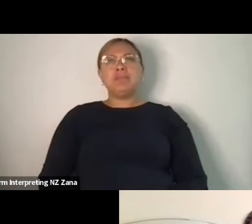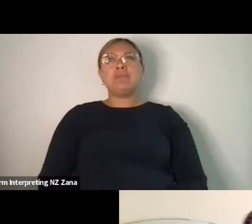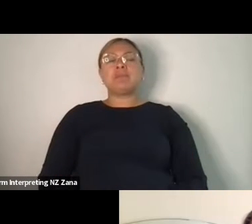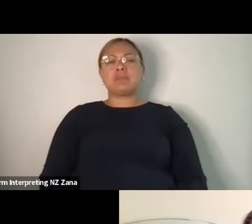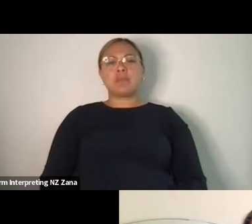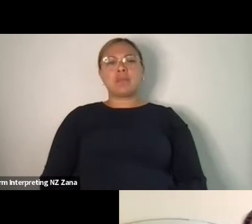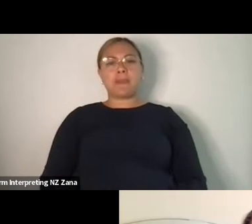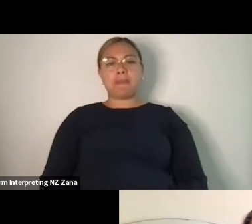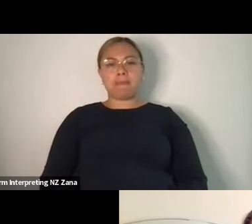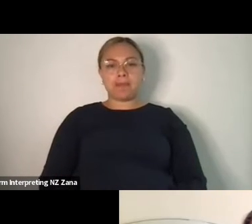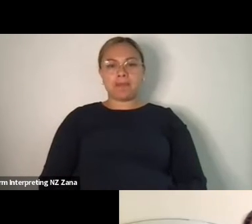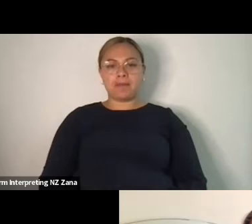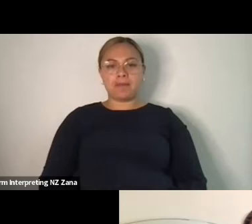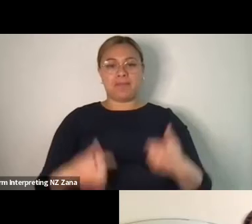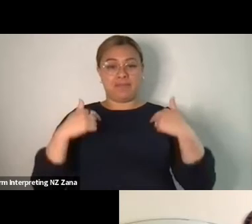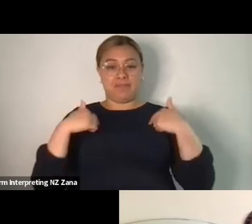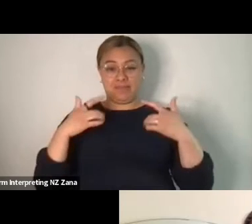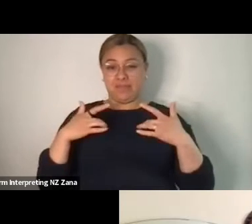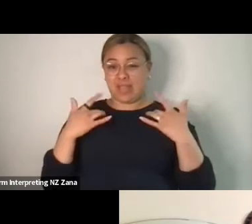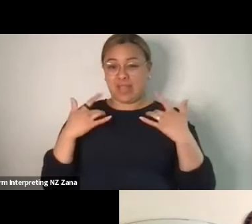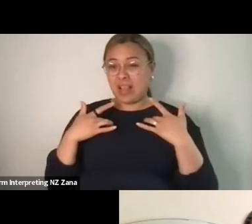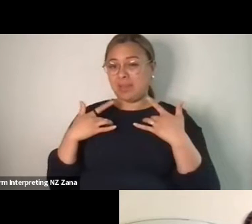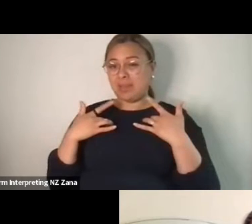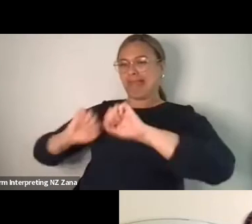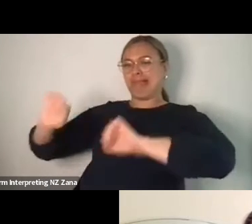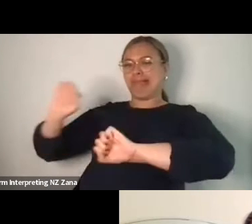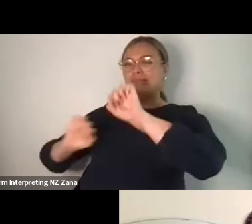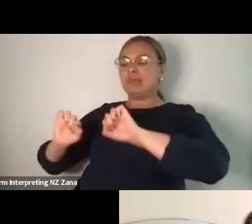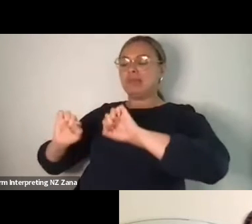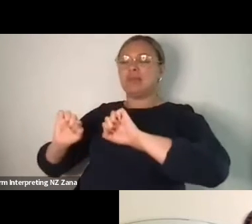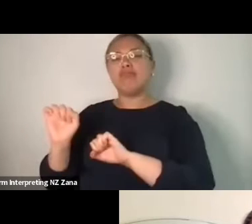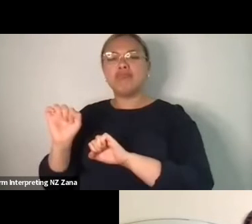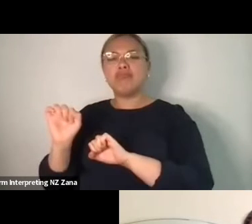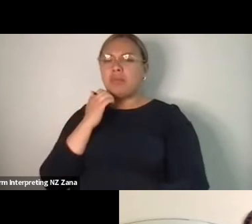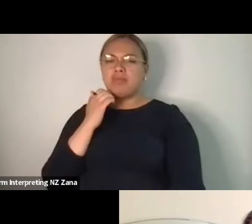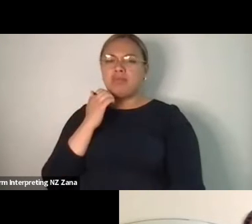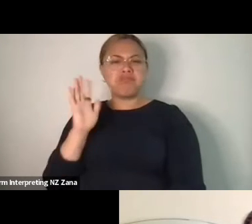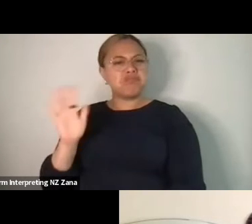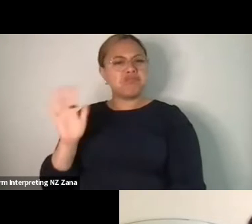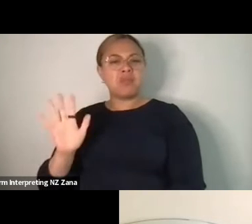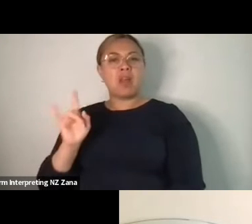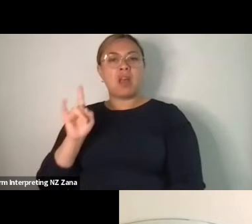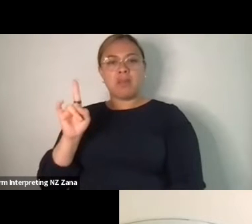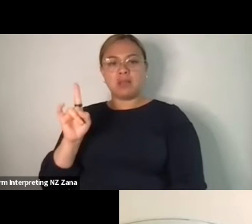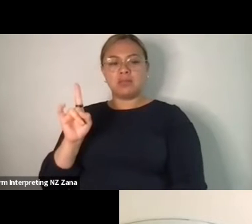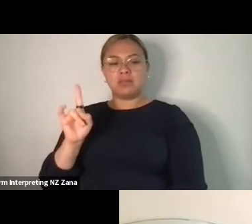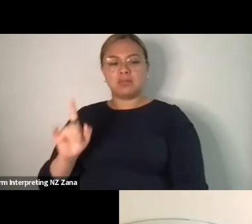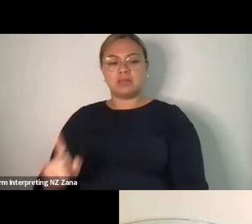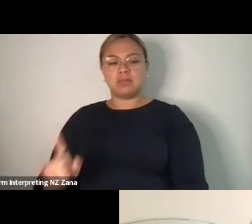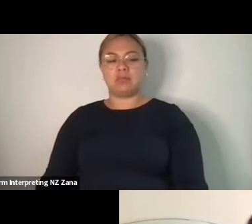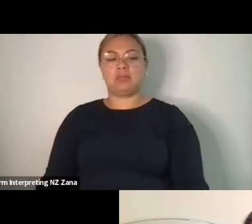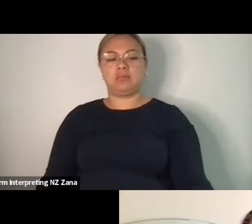I don't feel like I get pushback, but where you start to obviously have a, like, perhaps when you